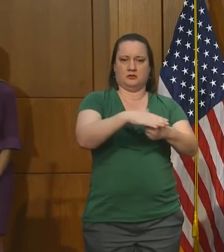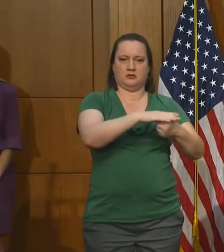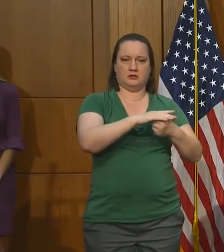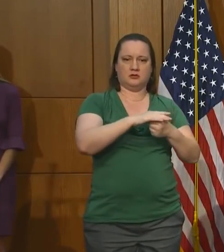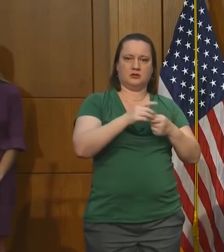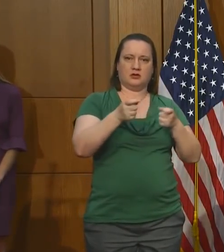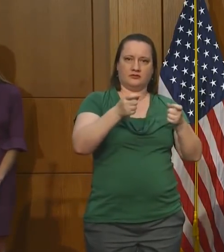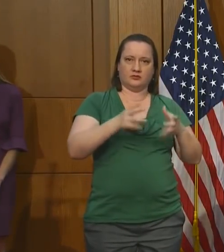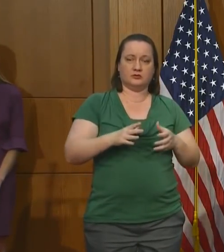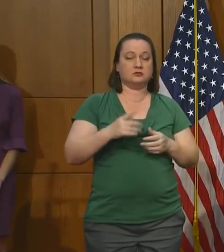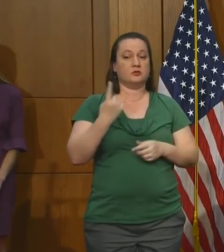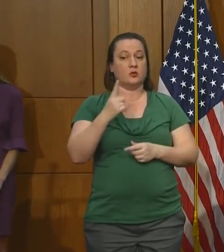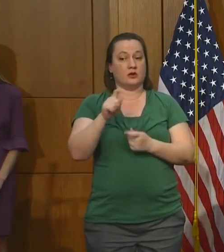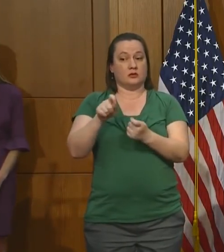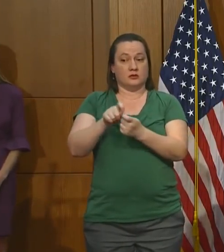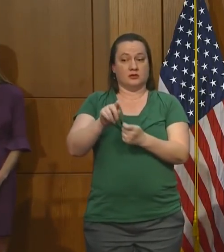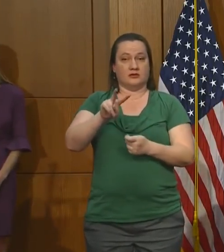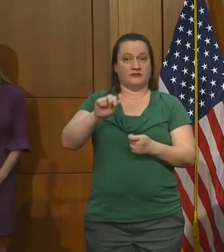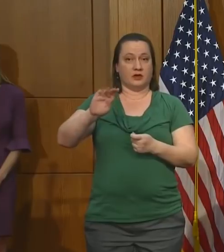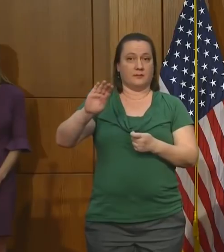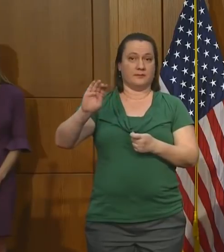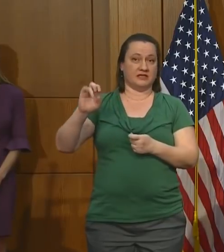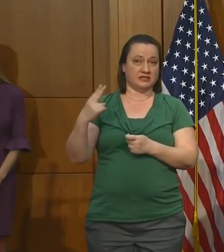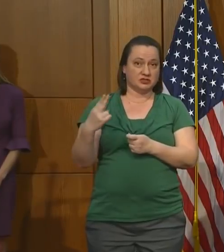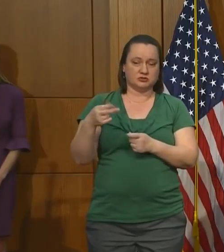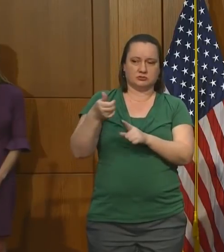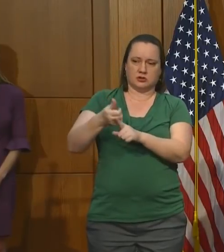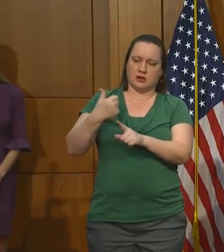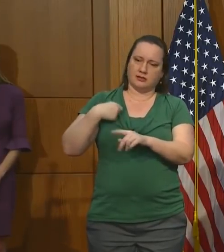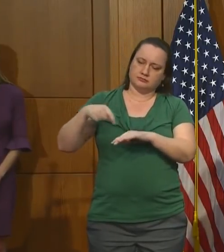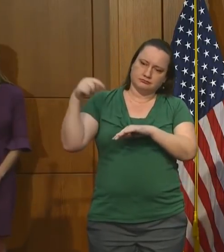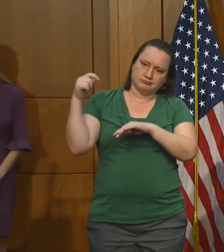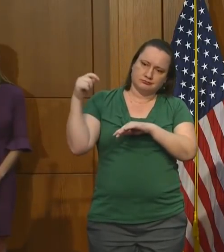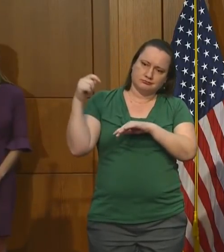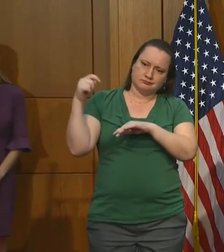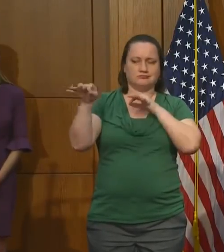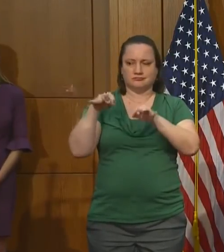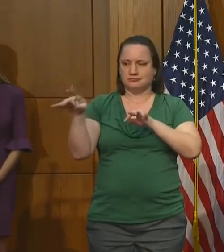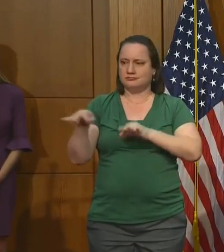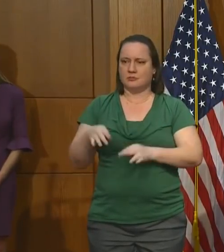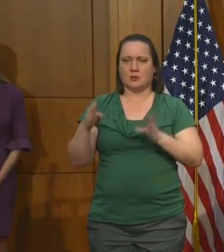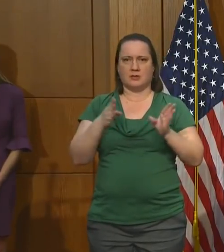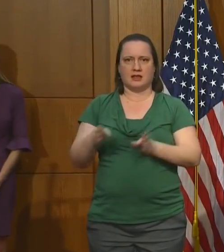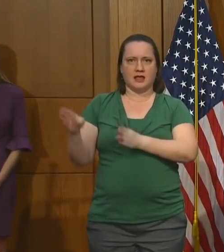WORKING WITH OUR MUNICIPALITIES- OF SOME OF THEM I WANT TO PROTECT THE VIRGINIA